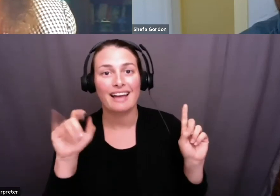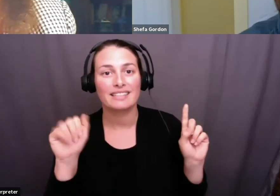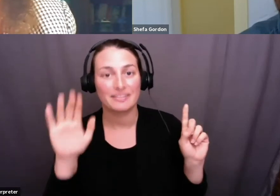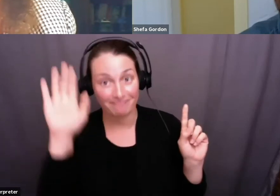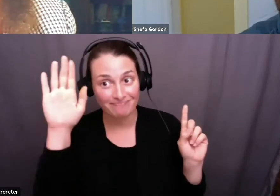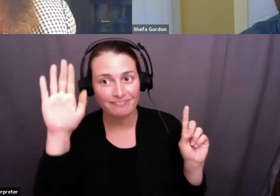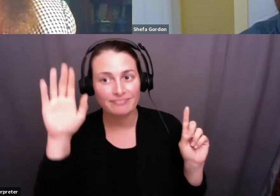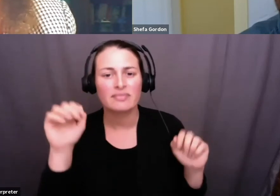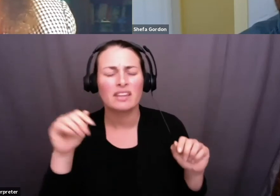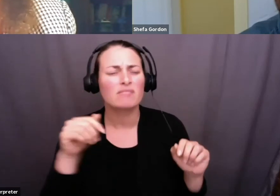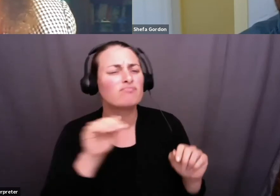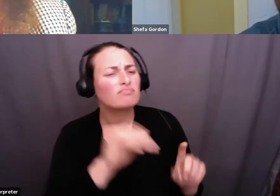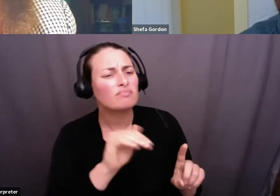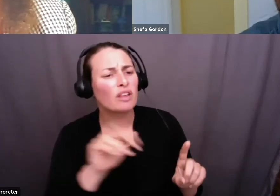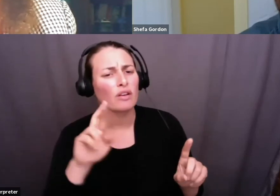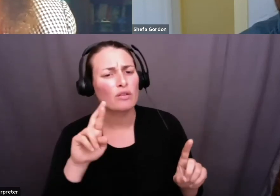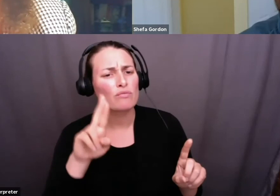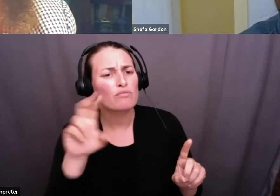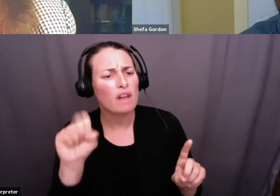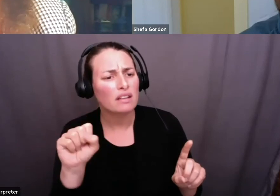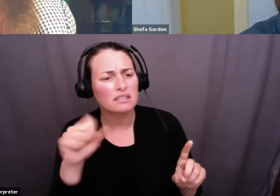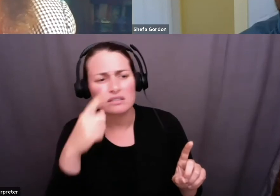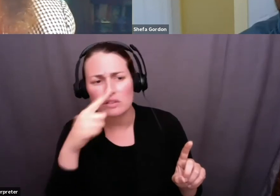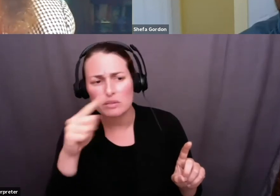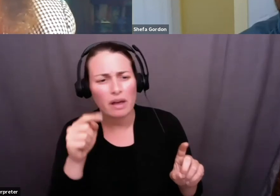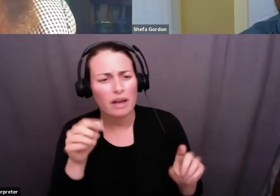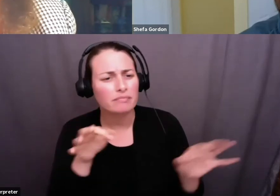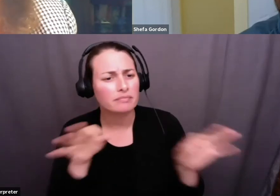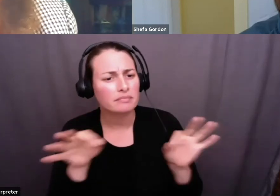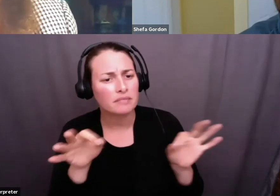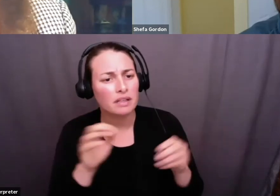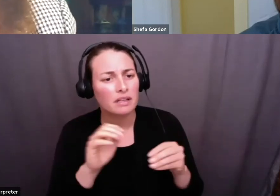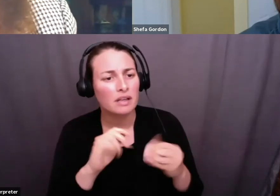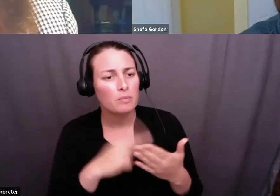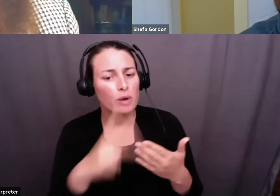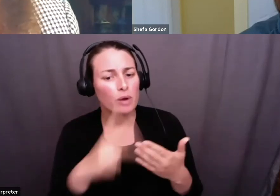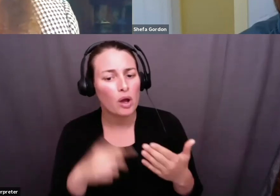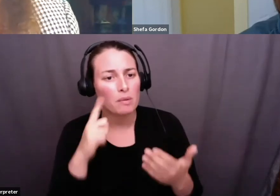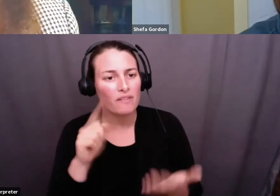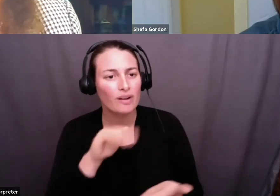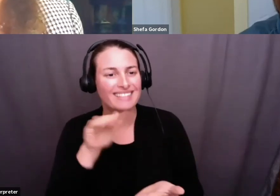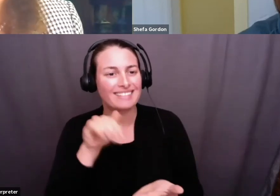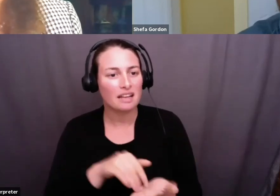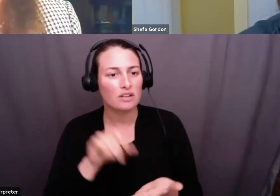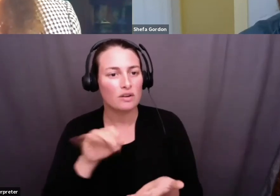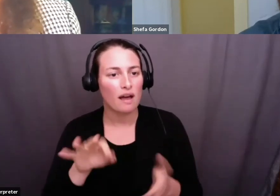Russ if he could talk a little bit more about the Centers of Excellence? I was interested